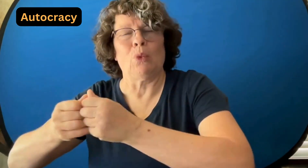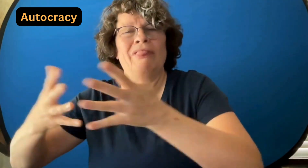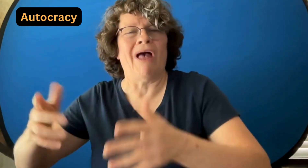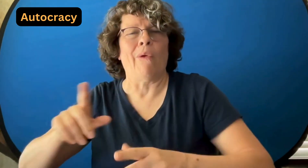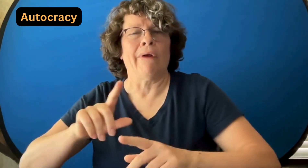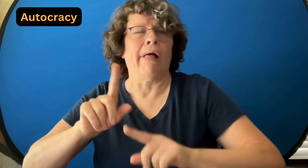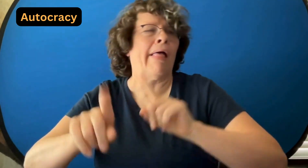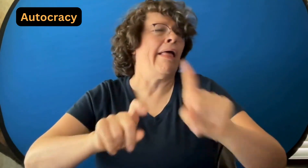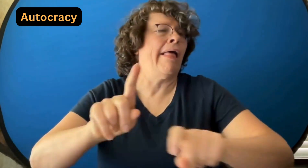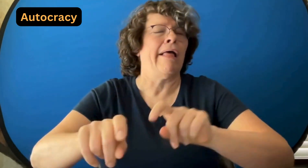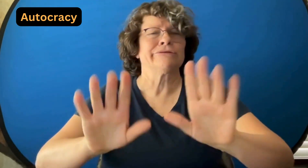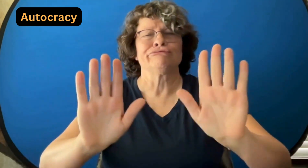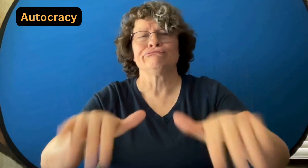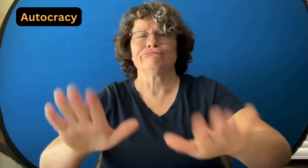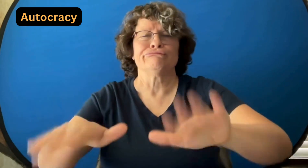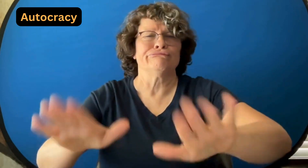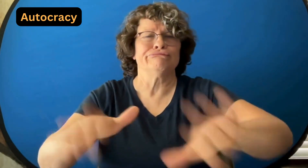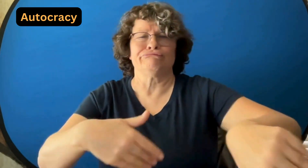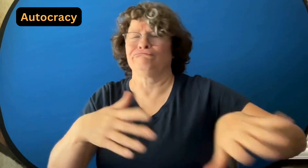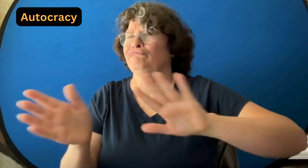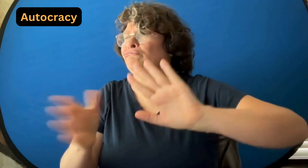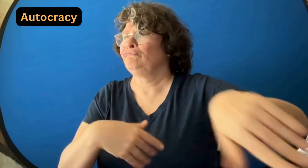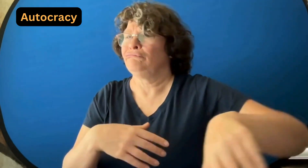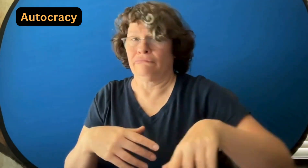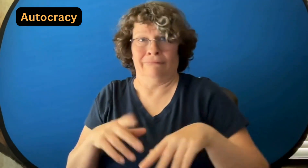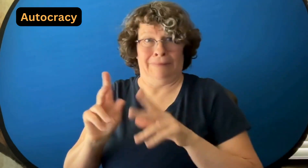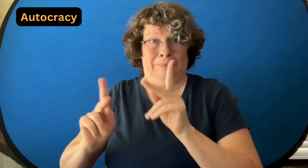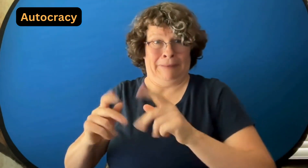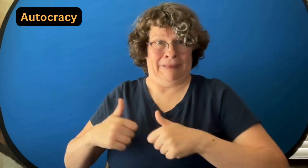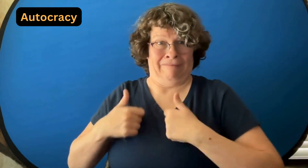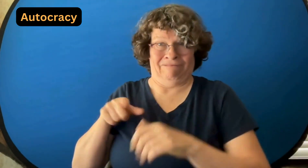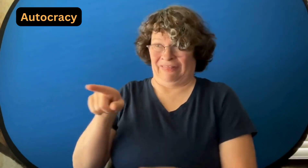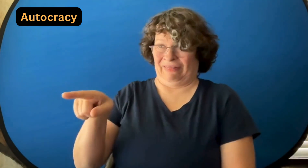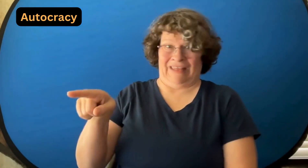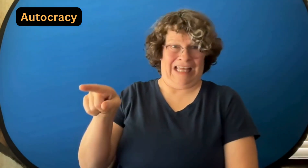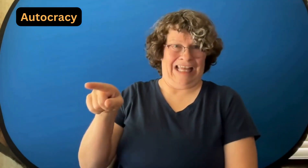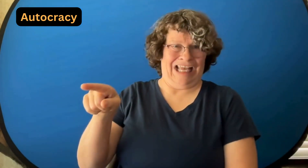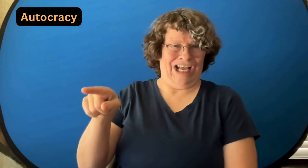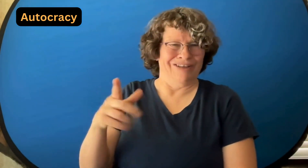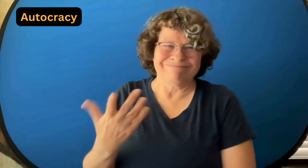asking anyone else. People living in an autocracy